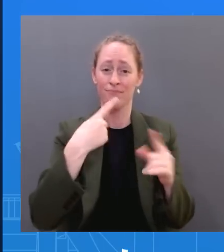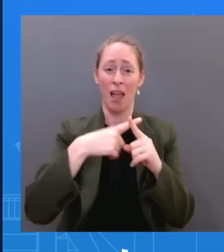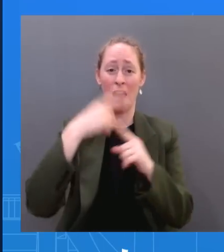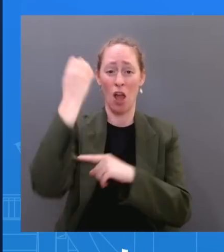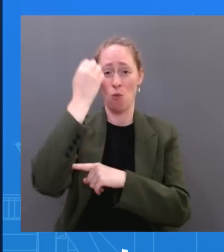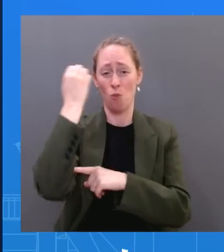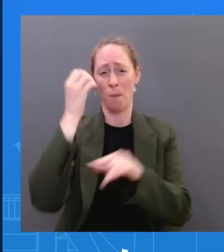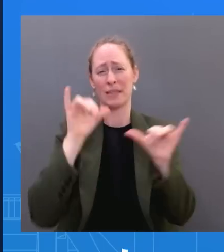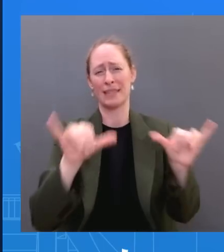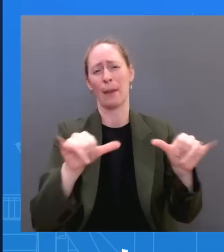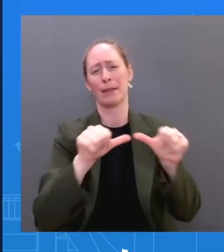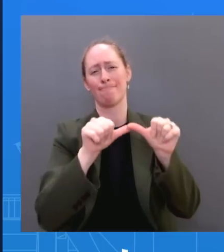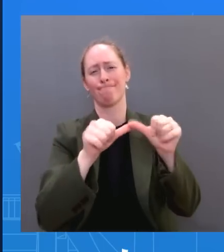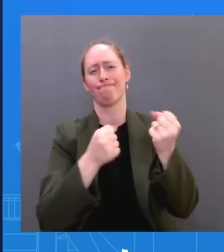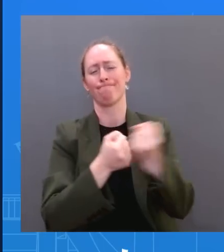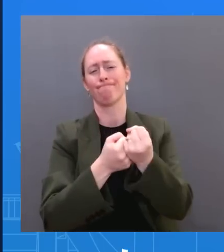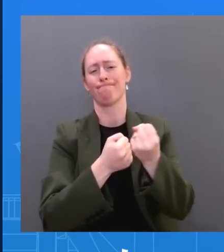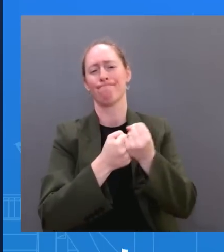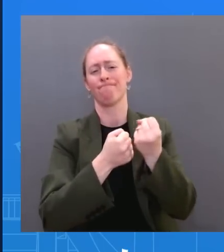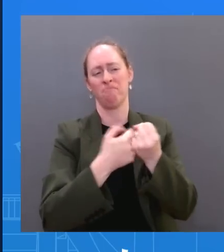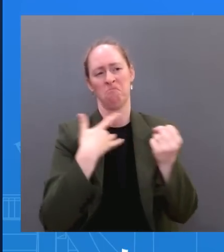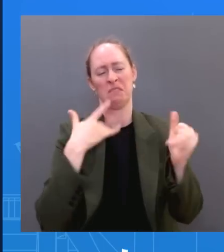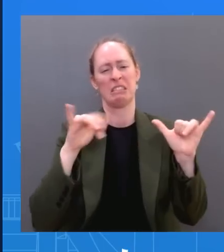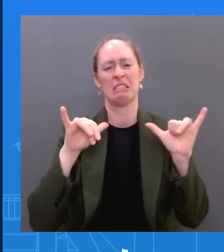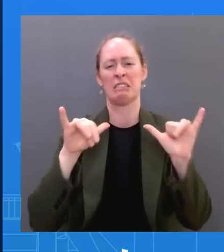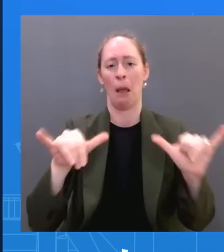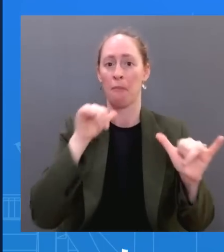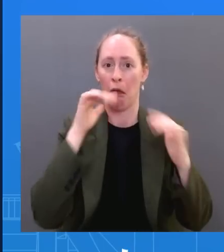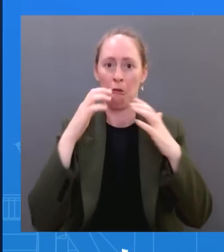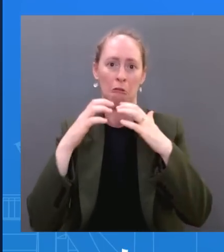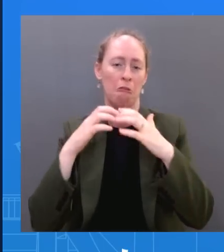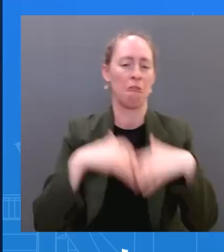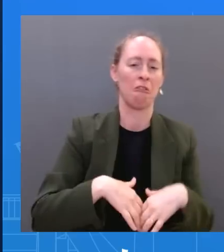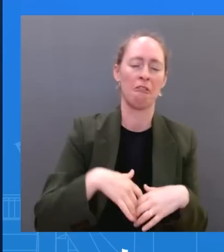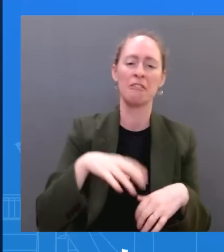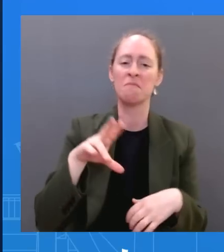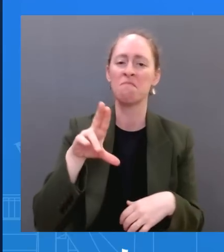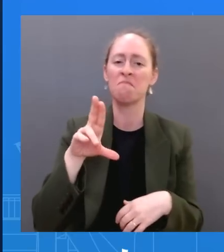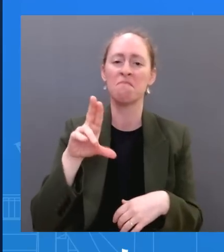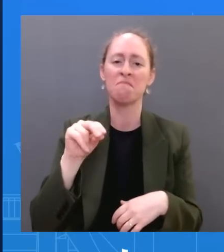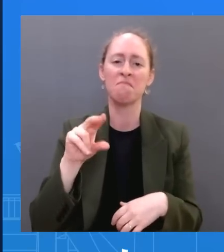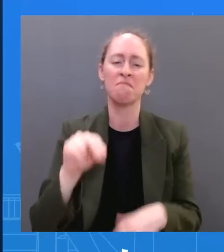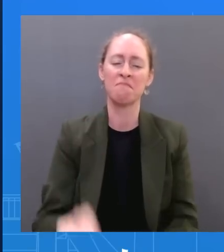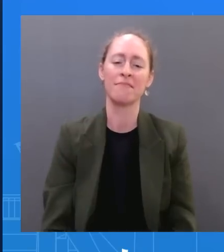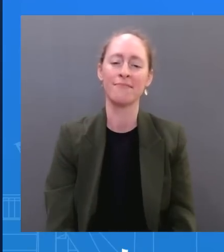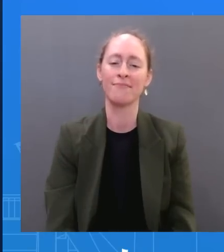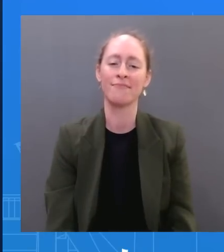when I talked about the severe costs that Russia has had to endure on the battlefield